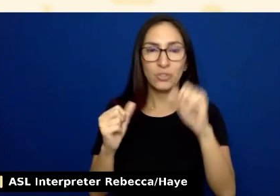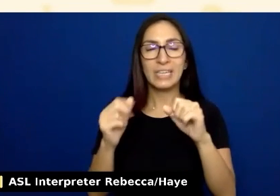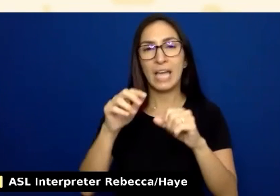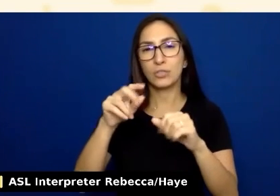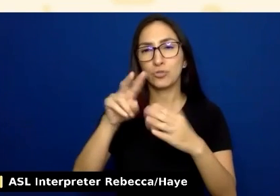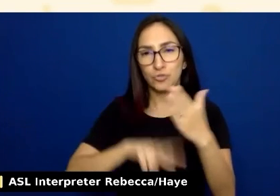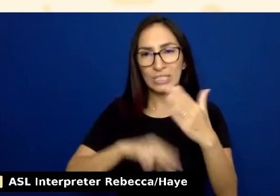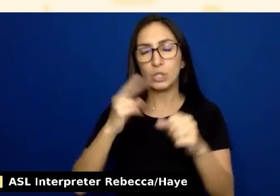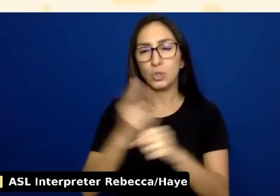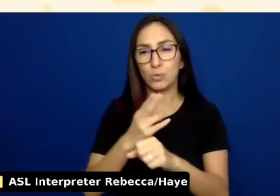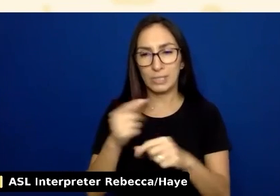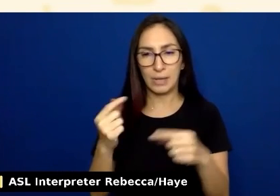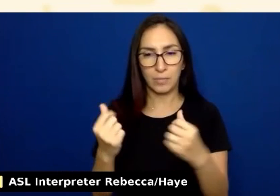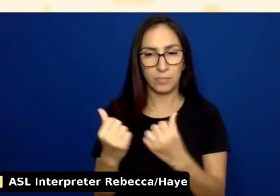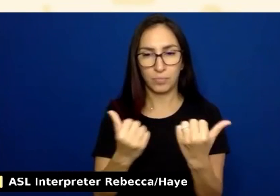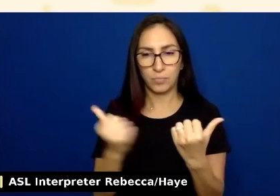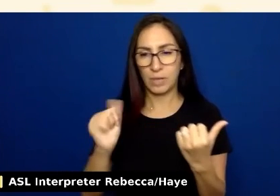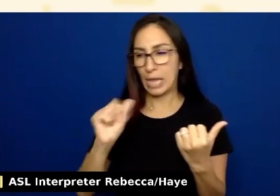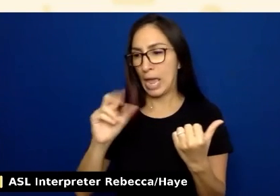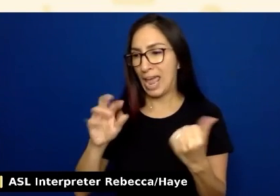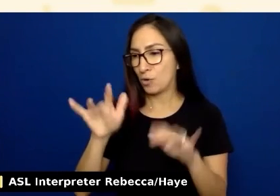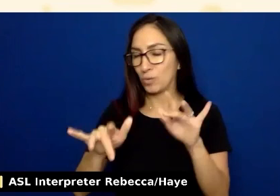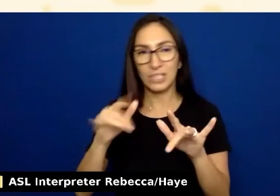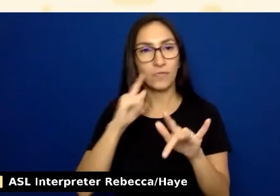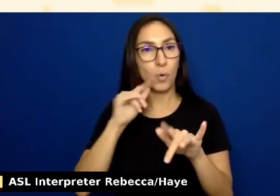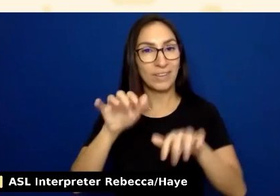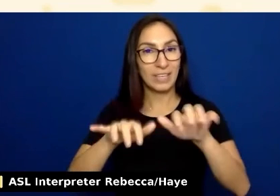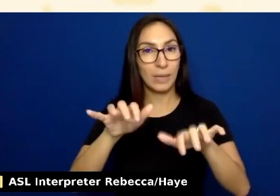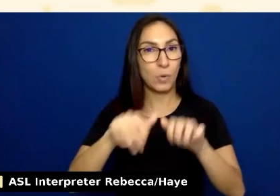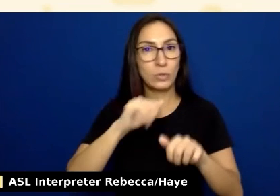We do not need to, as I said, define a tabindex of zero